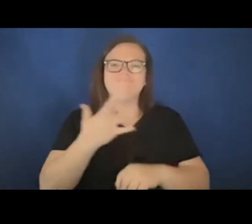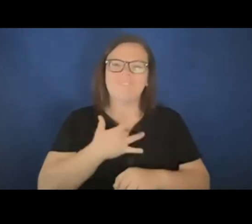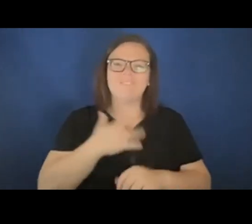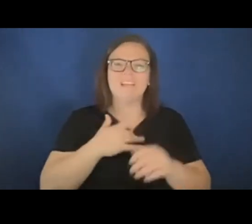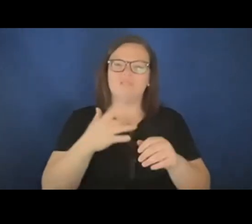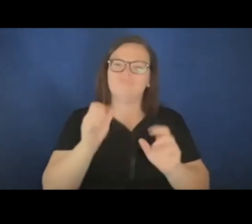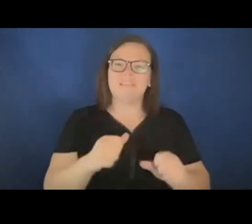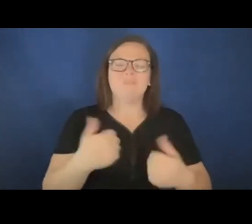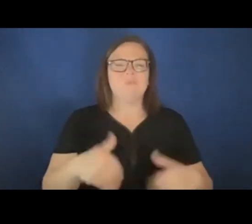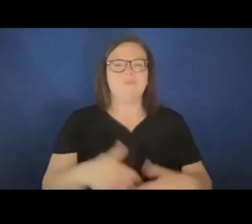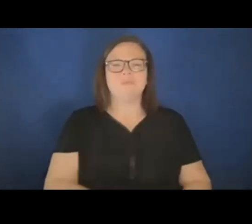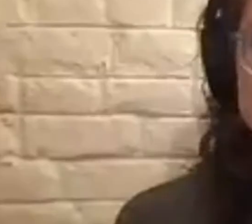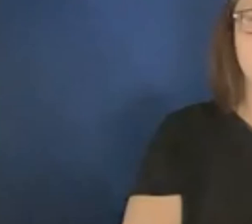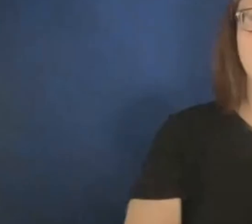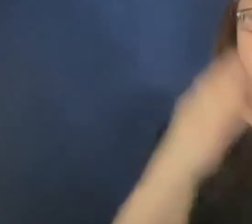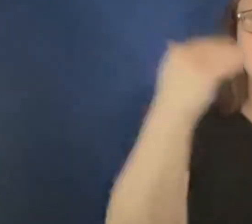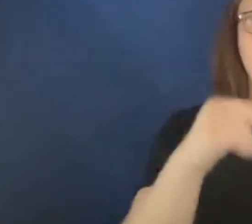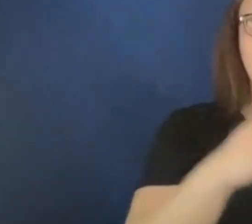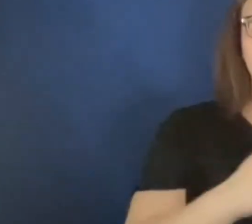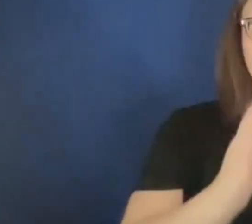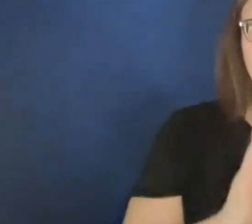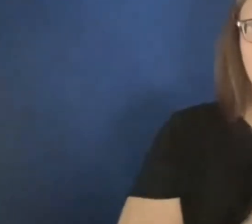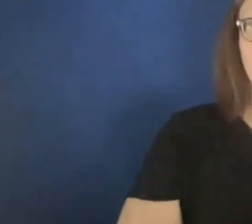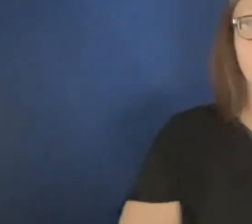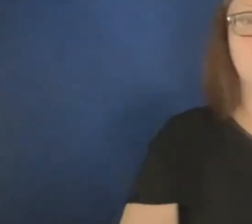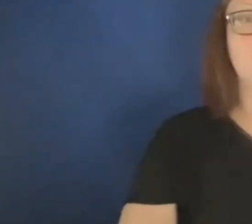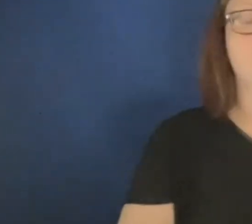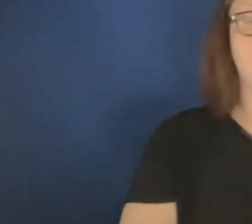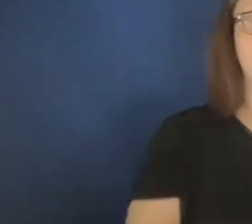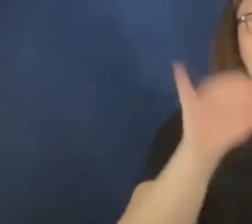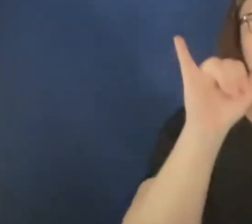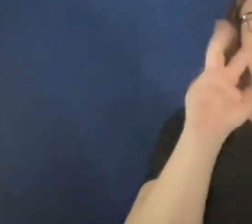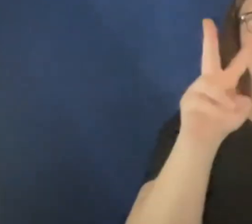way. The next reader we're going to have is Ivana Aponte.